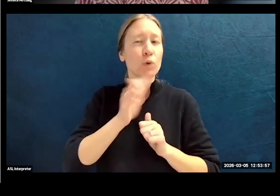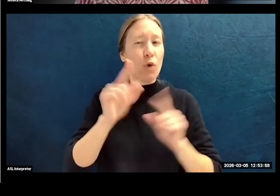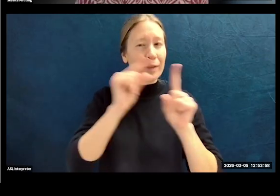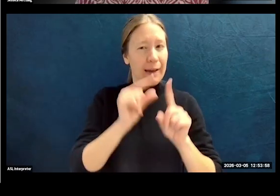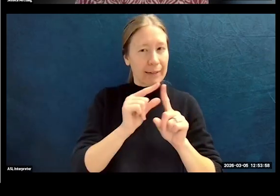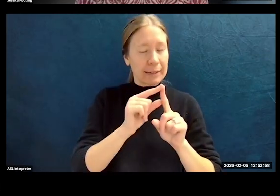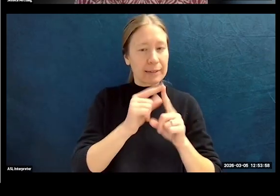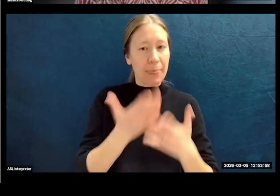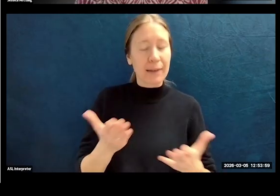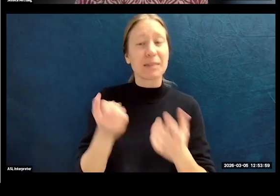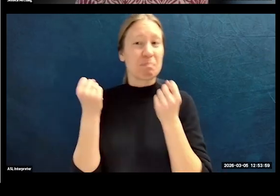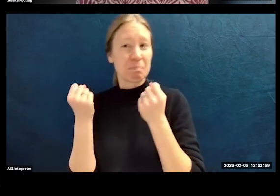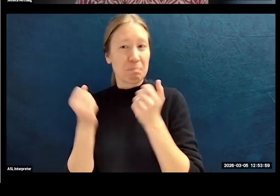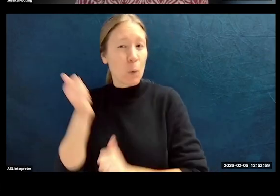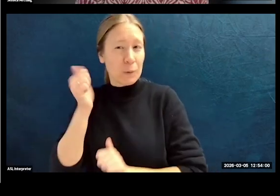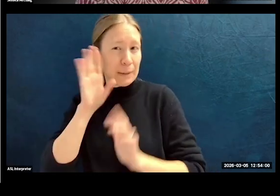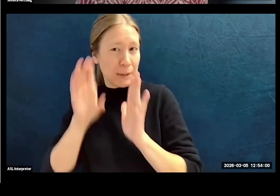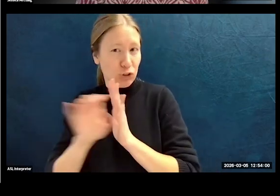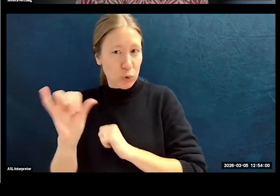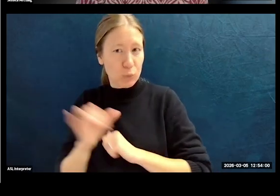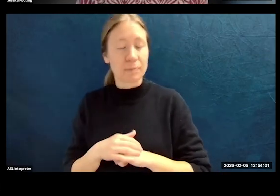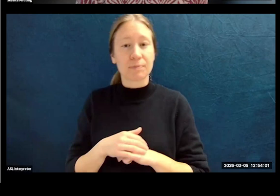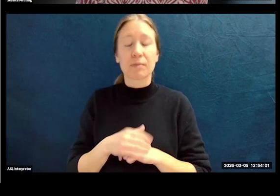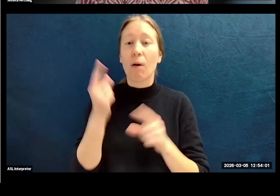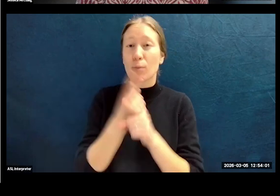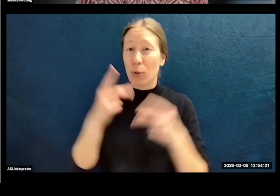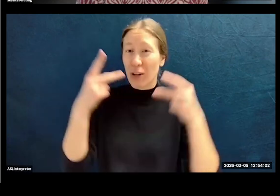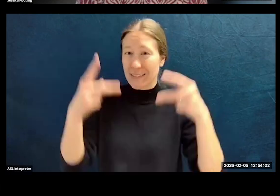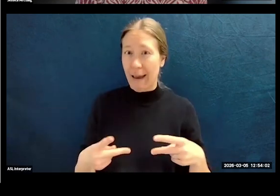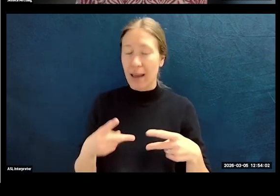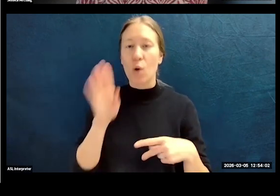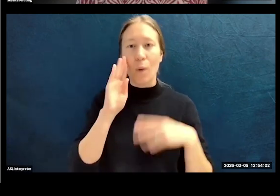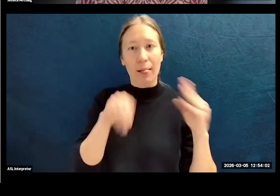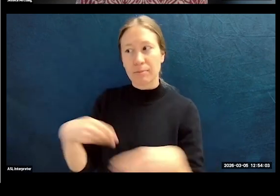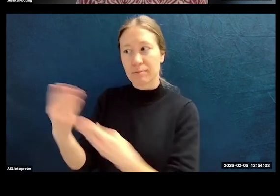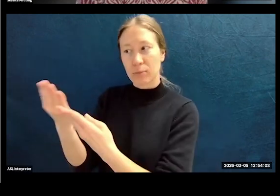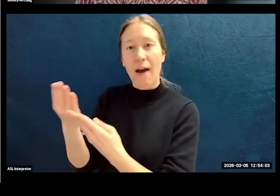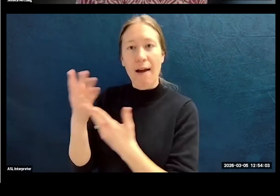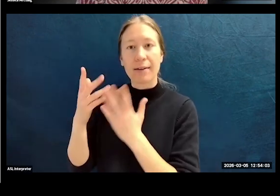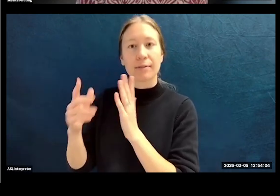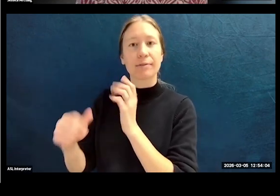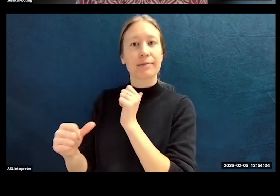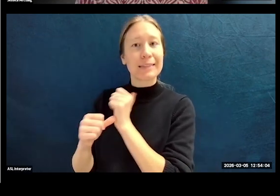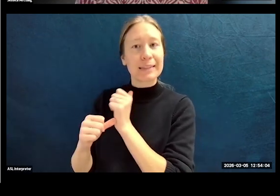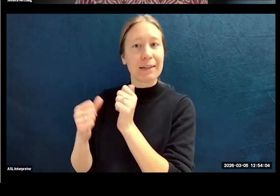Proper tagging is going to enable assistive technology to tell users what role each element is playing